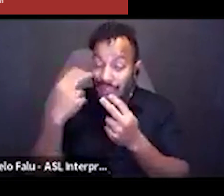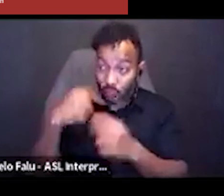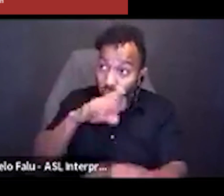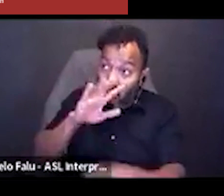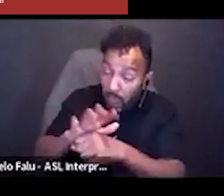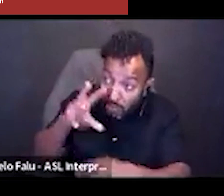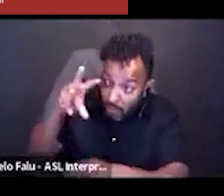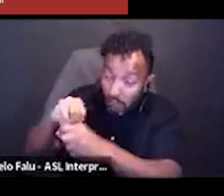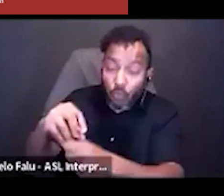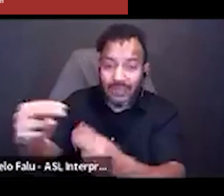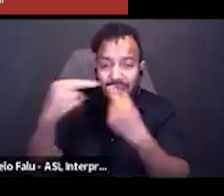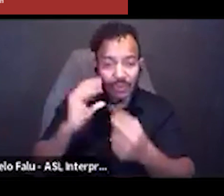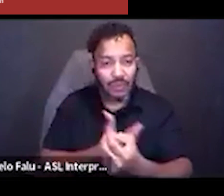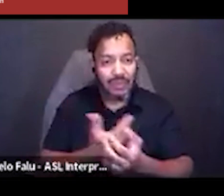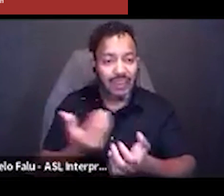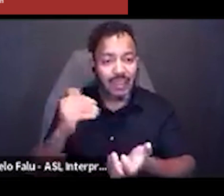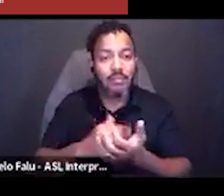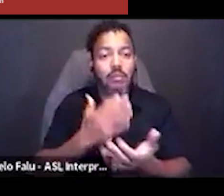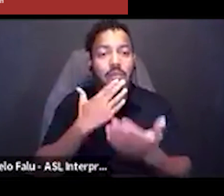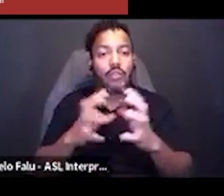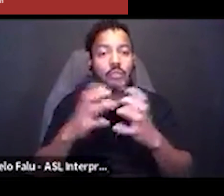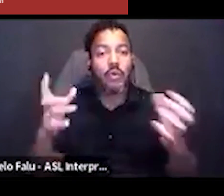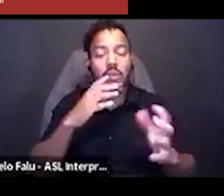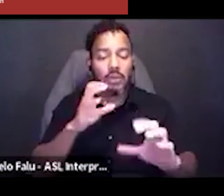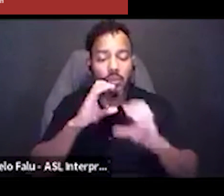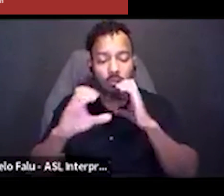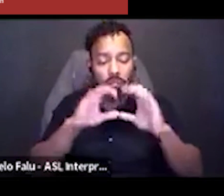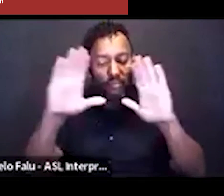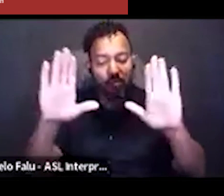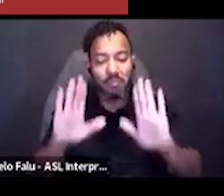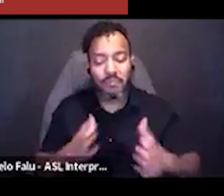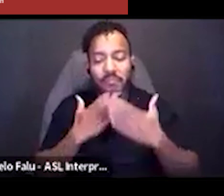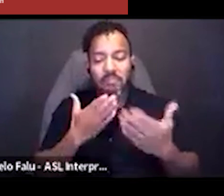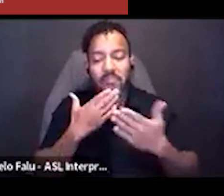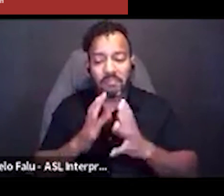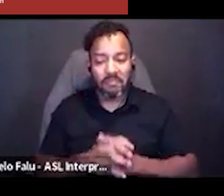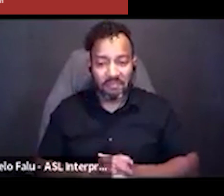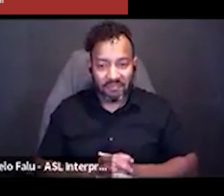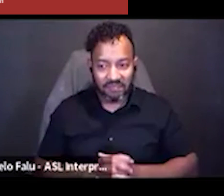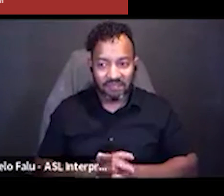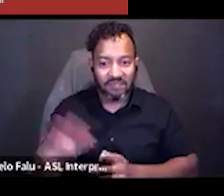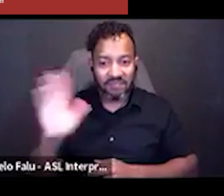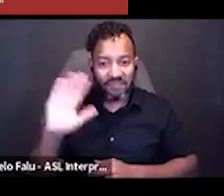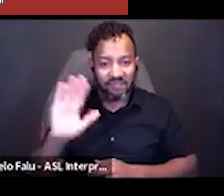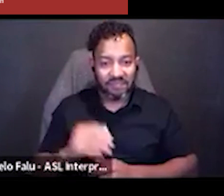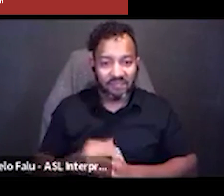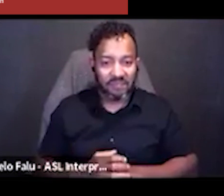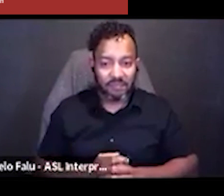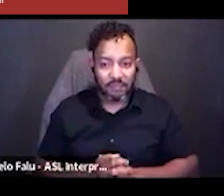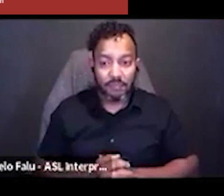Thank you all very much for this great conversation.